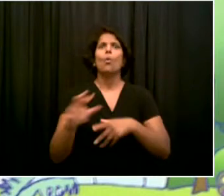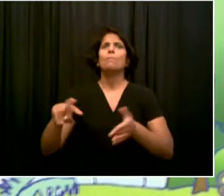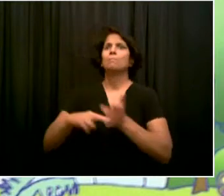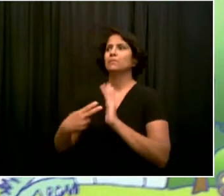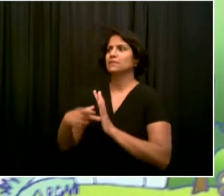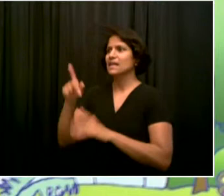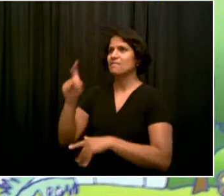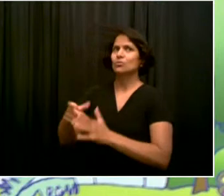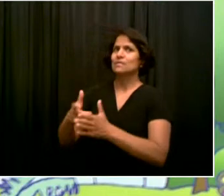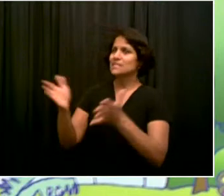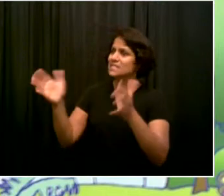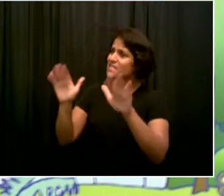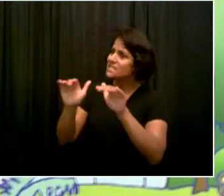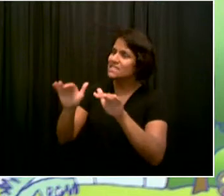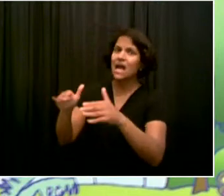TOOLS WE ARE TALKING ABOUT